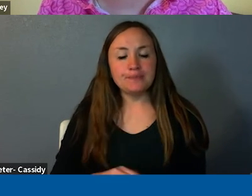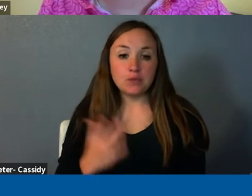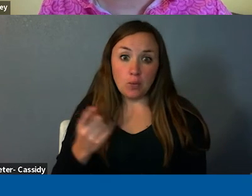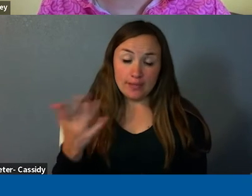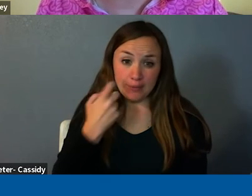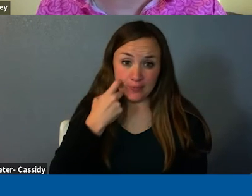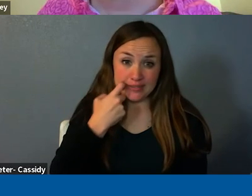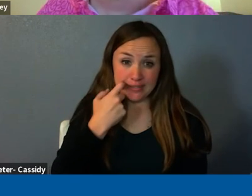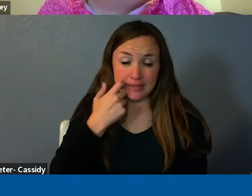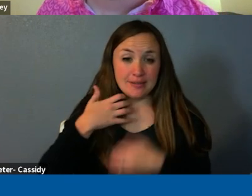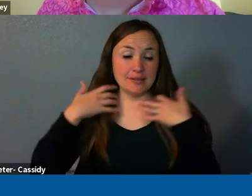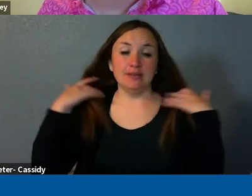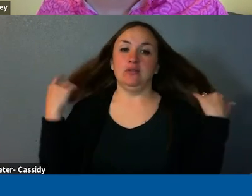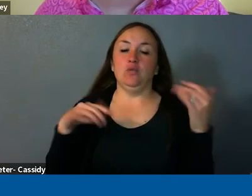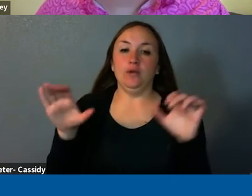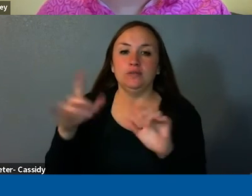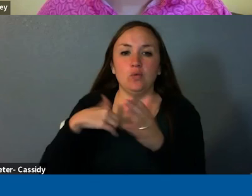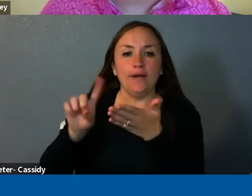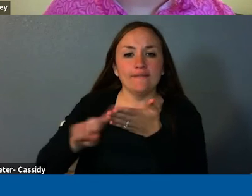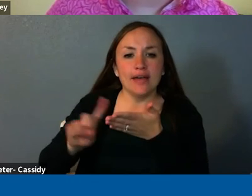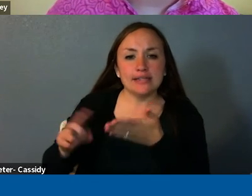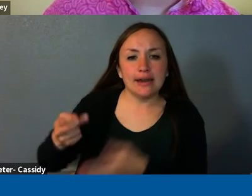is we investigated high contrast mode